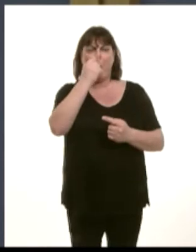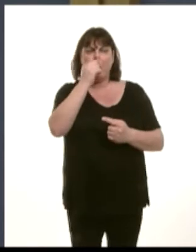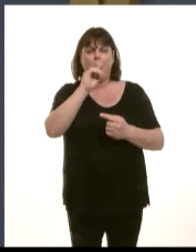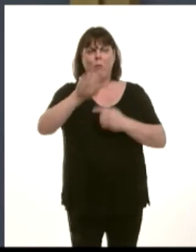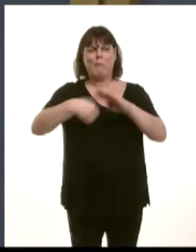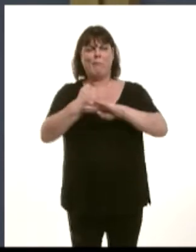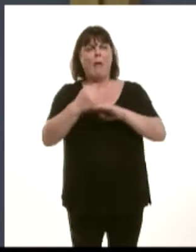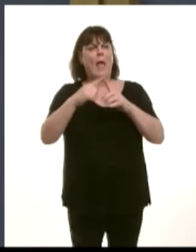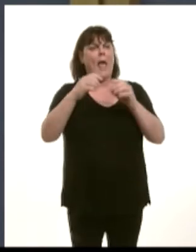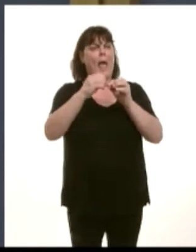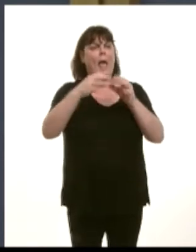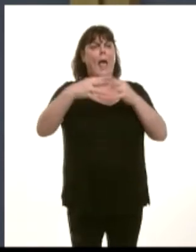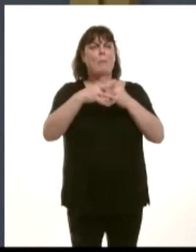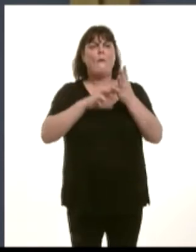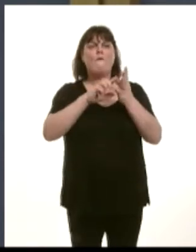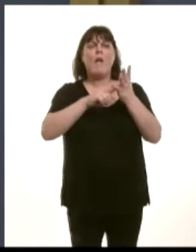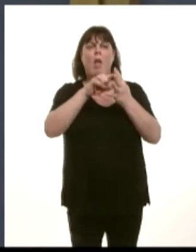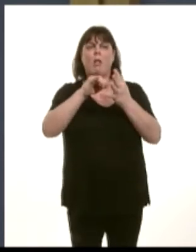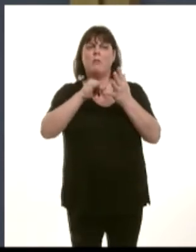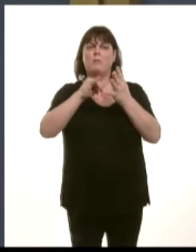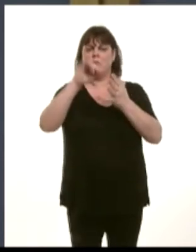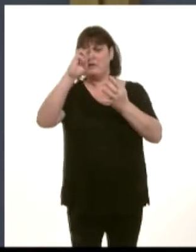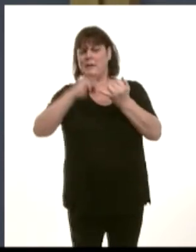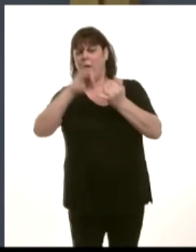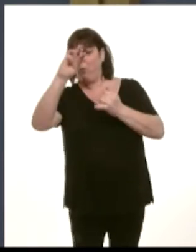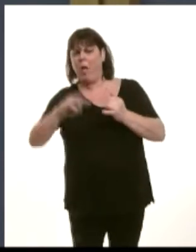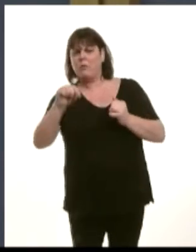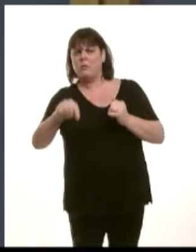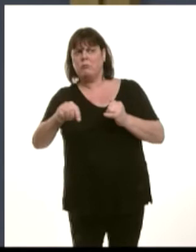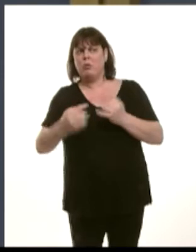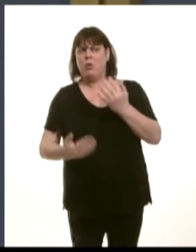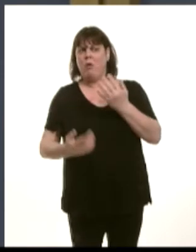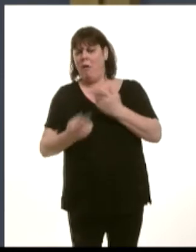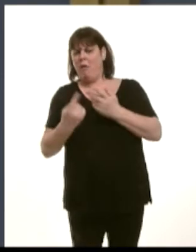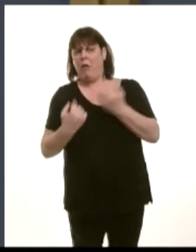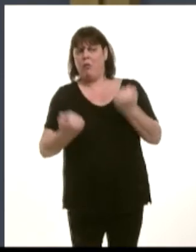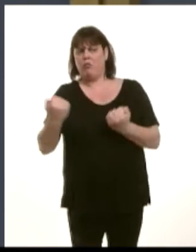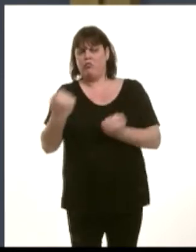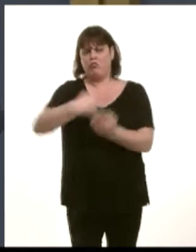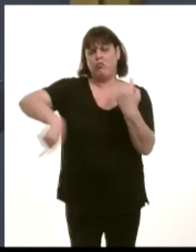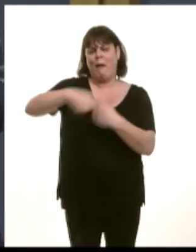concern that increasing capacity in Wales could actually have an impact on resources available already.